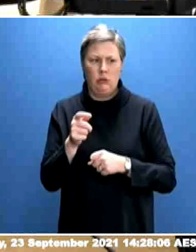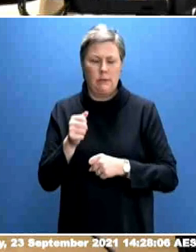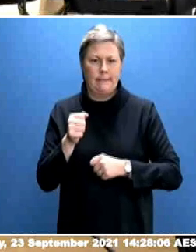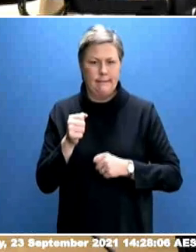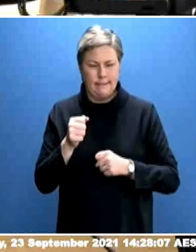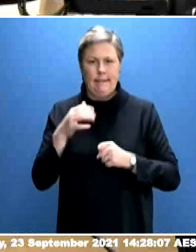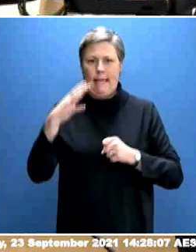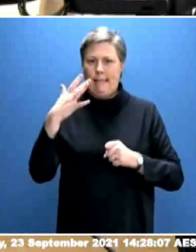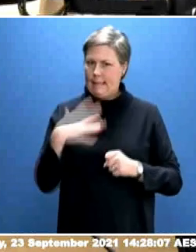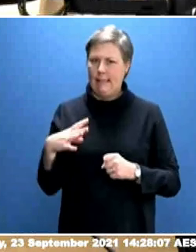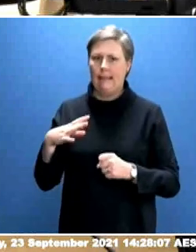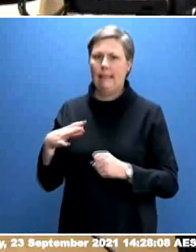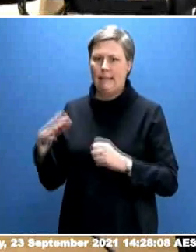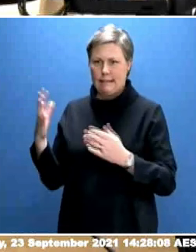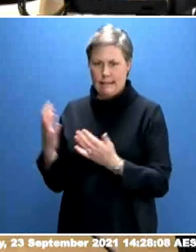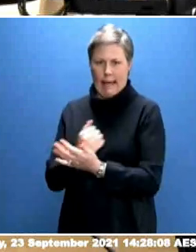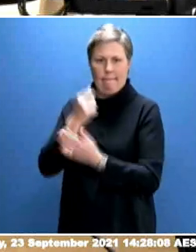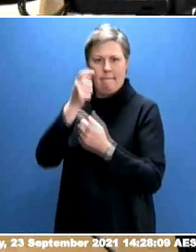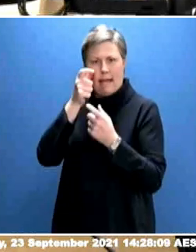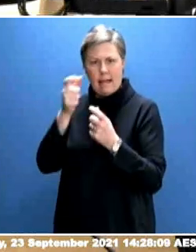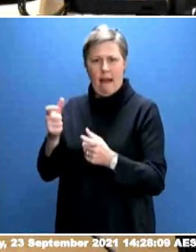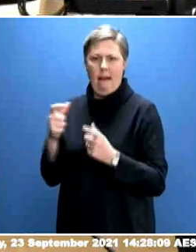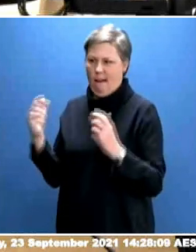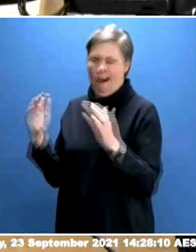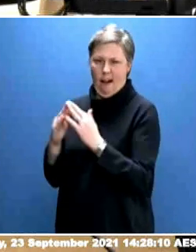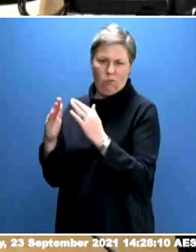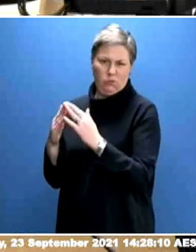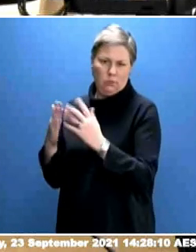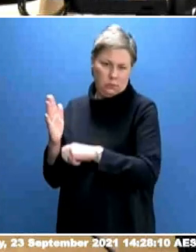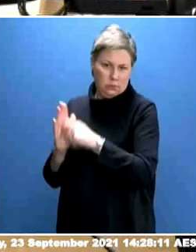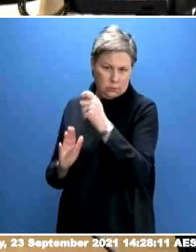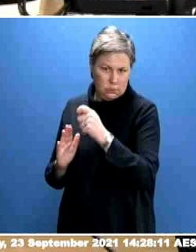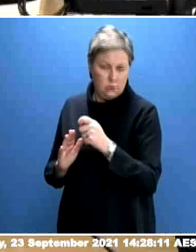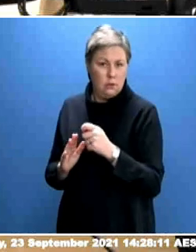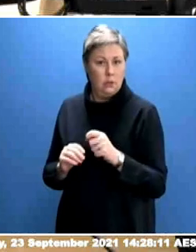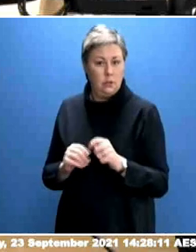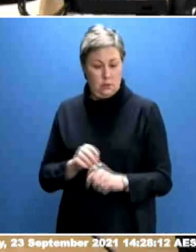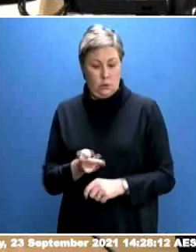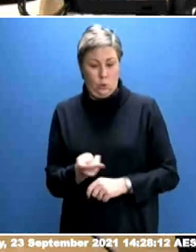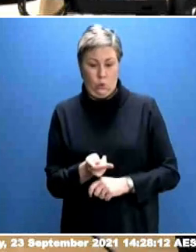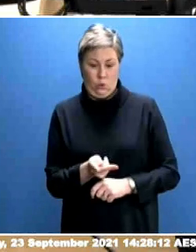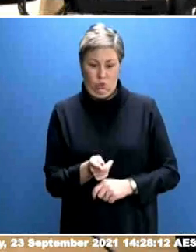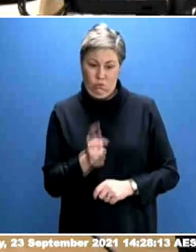about the Safe Care Model in operation, they were at the verge of potentially